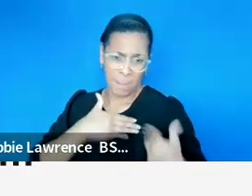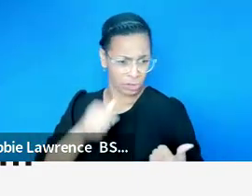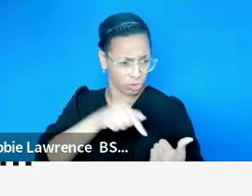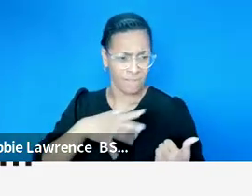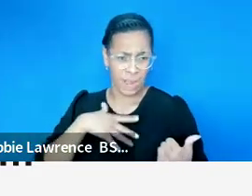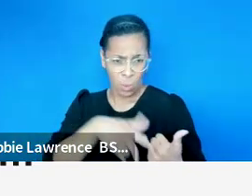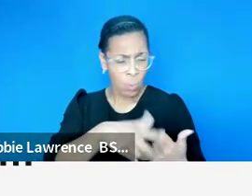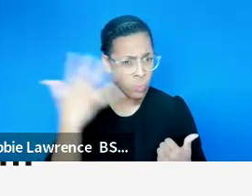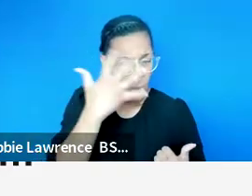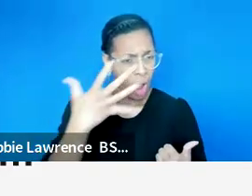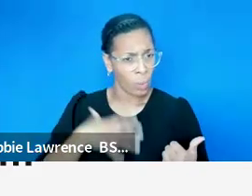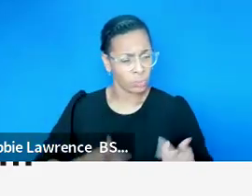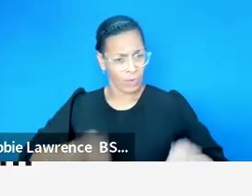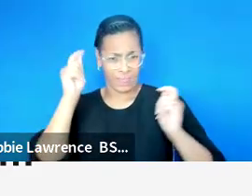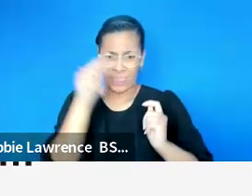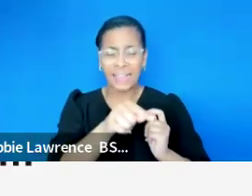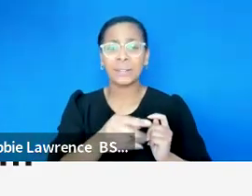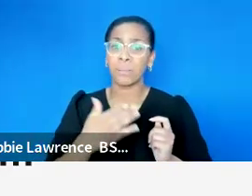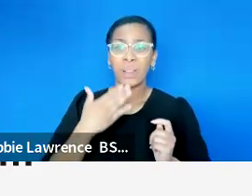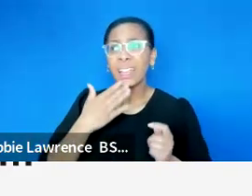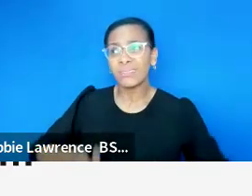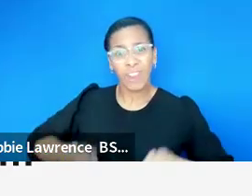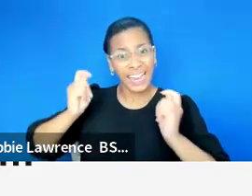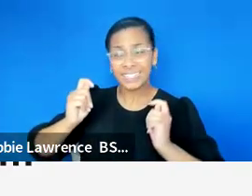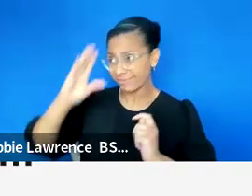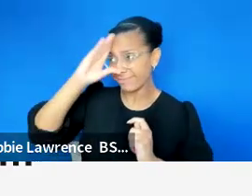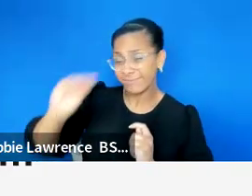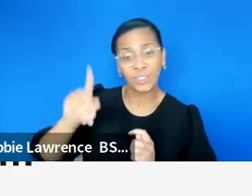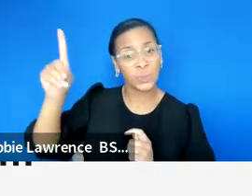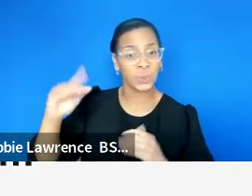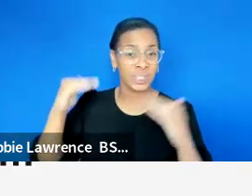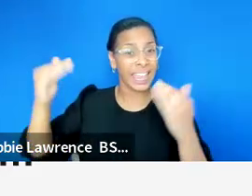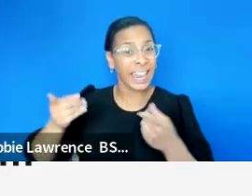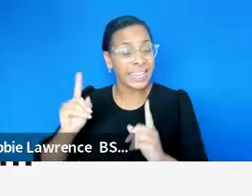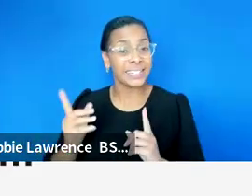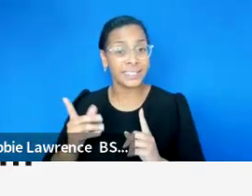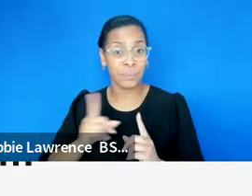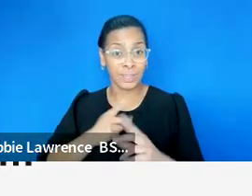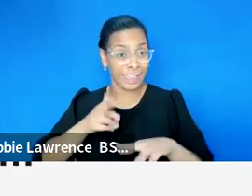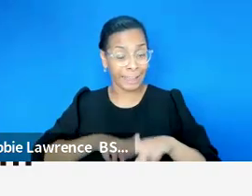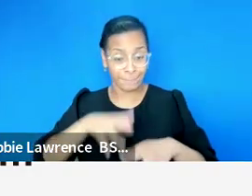then definitely speak up. This change can't happen if we remain